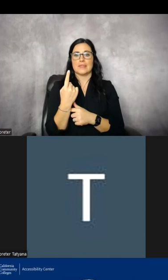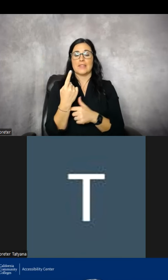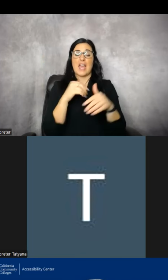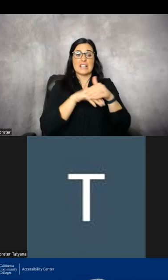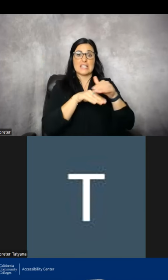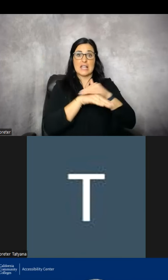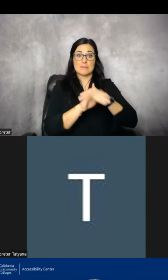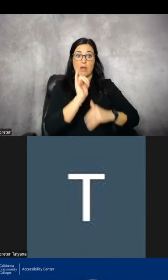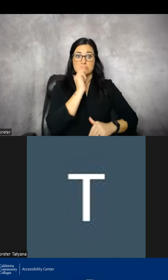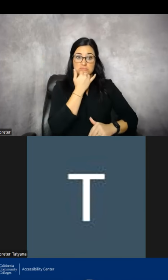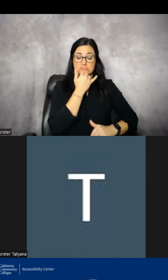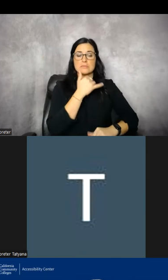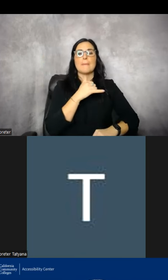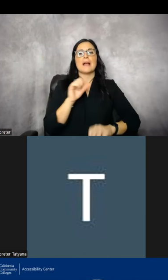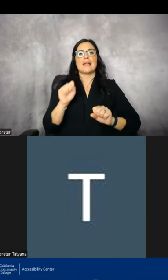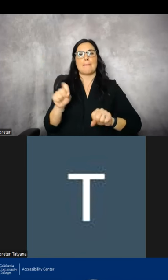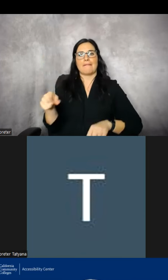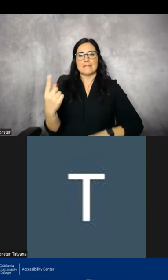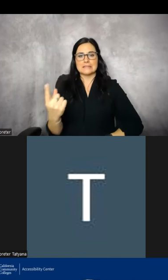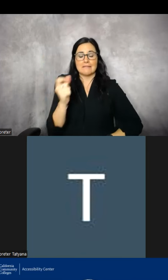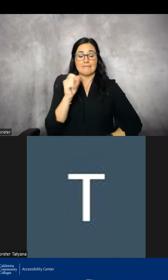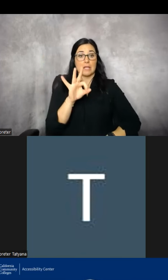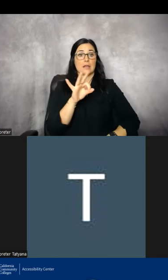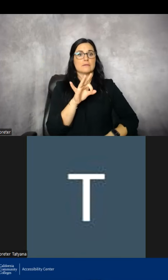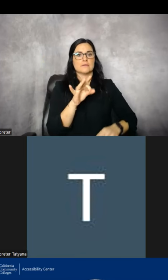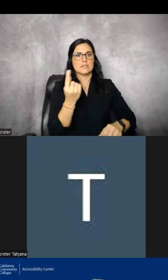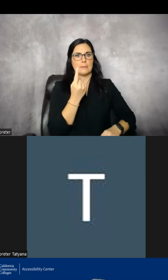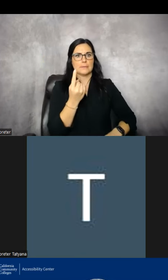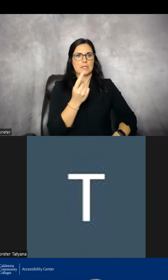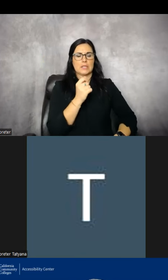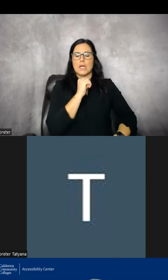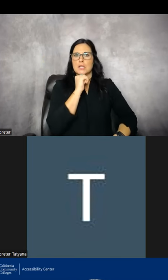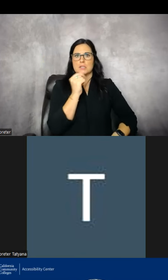it may actually be offensive if something uncommon is used not in the right context.